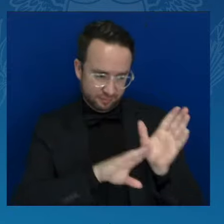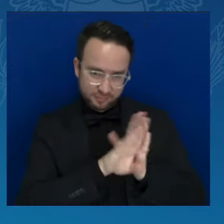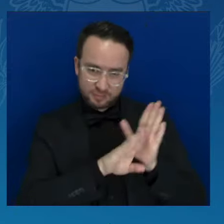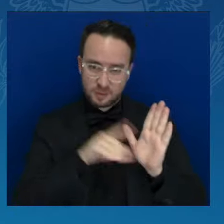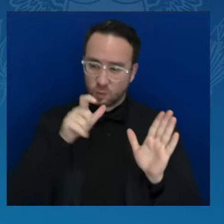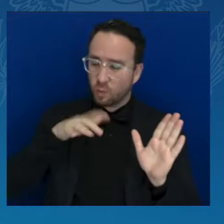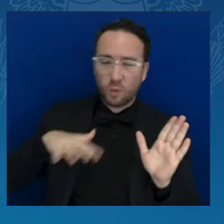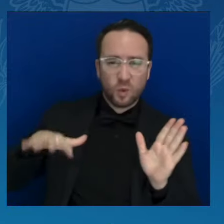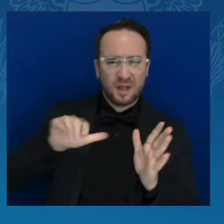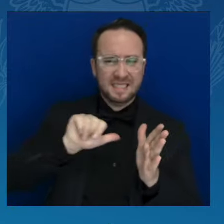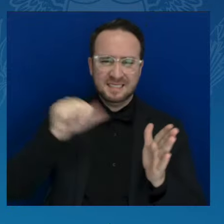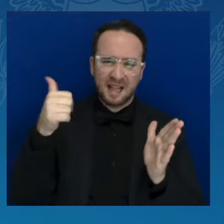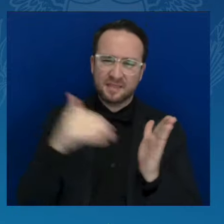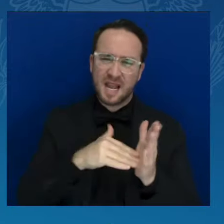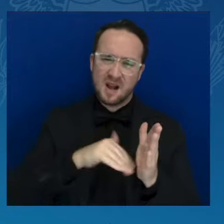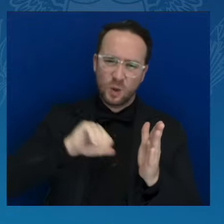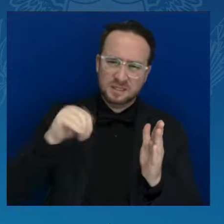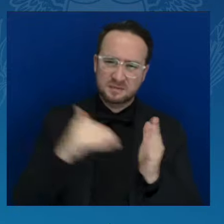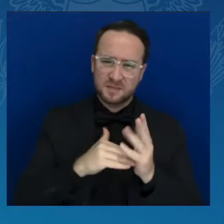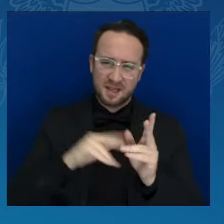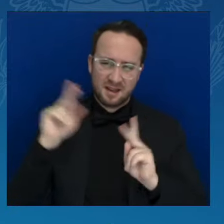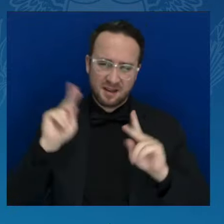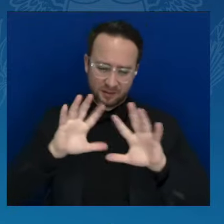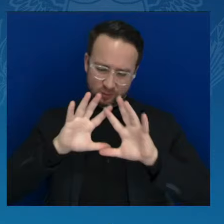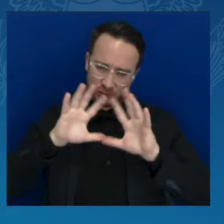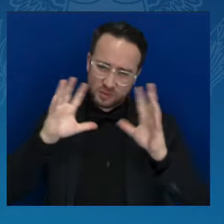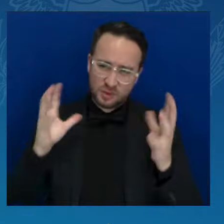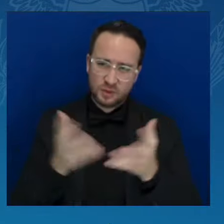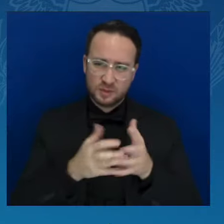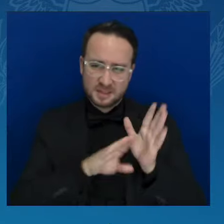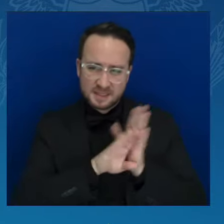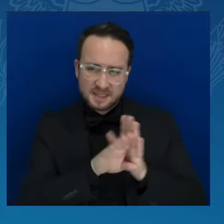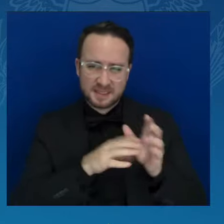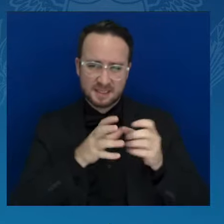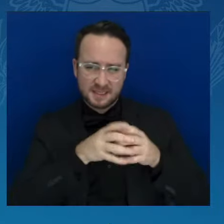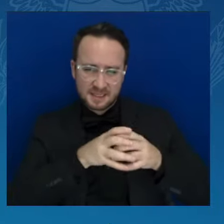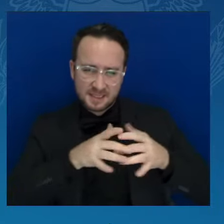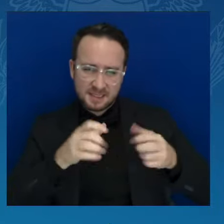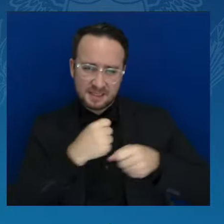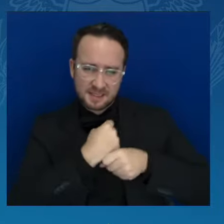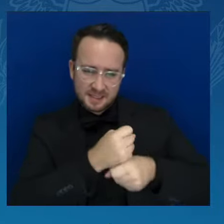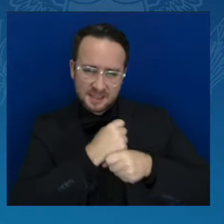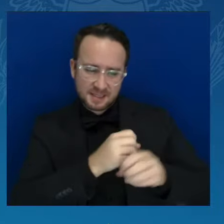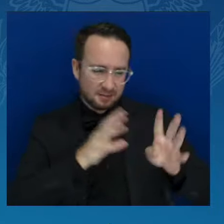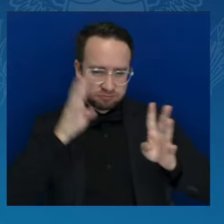which extends beyond human space exploration. It includes expanding global earth observation